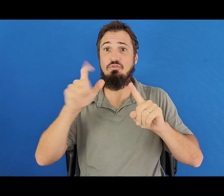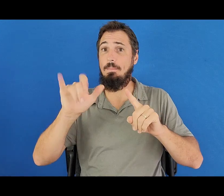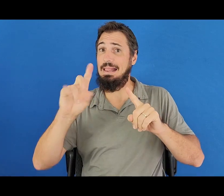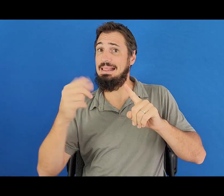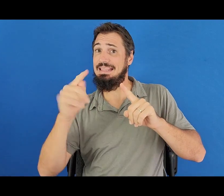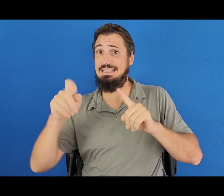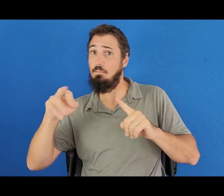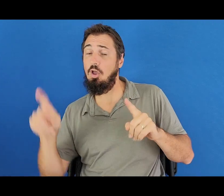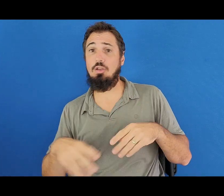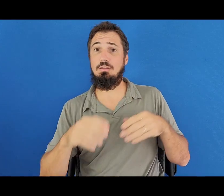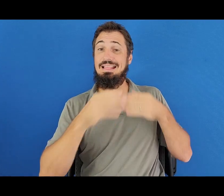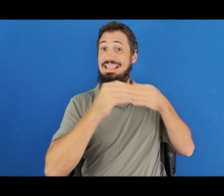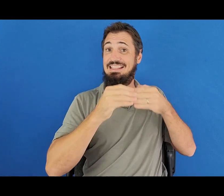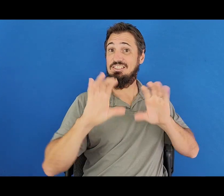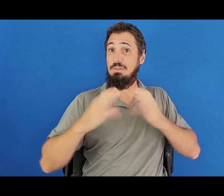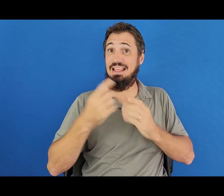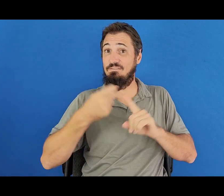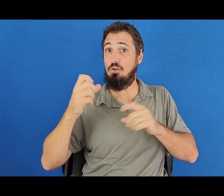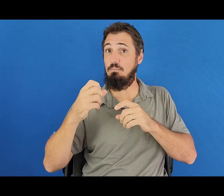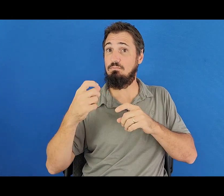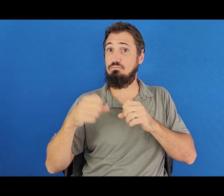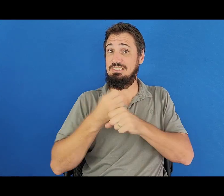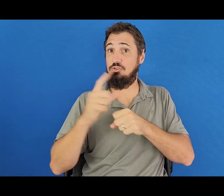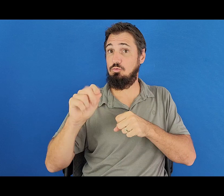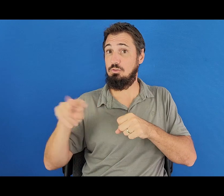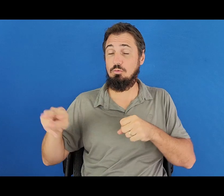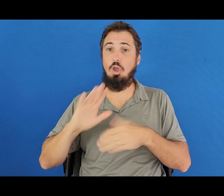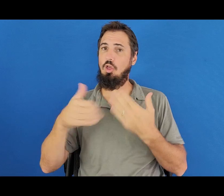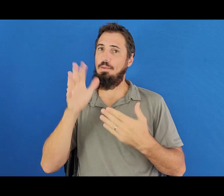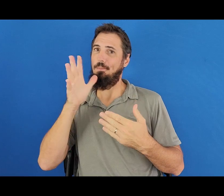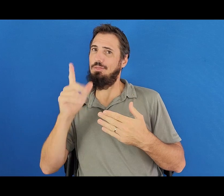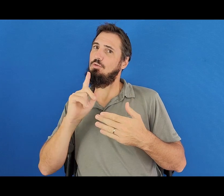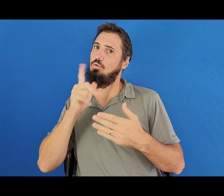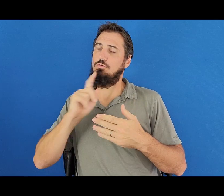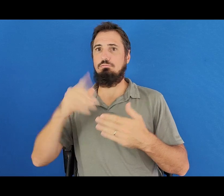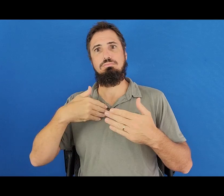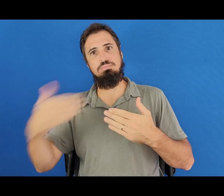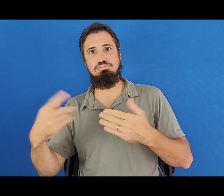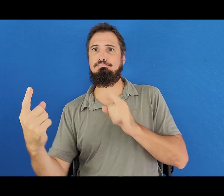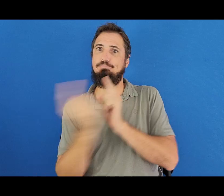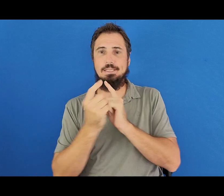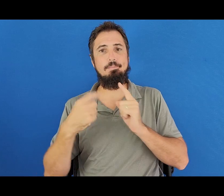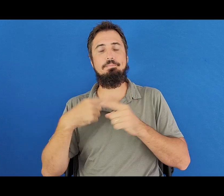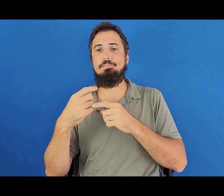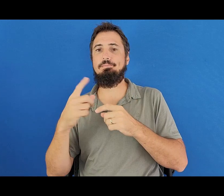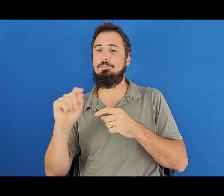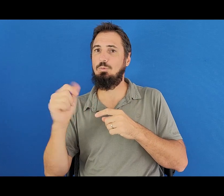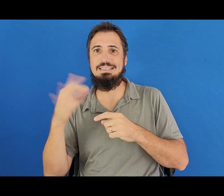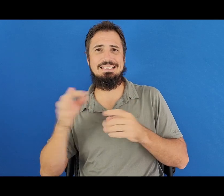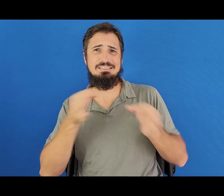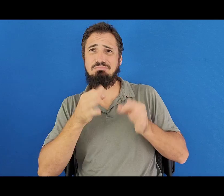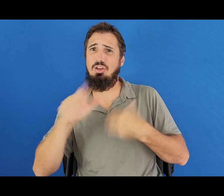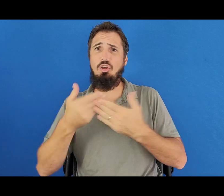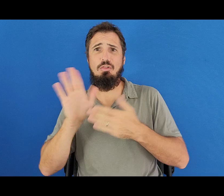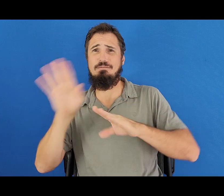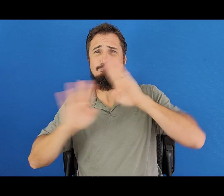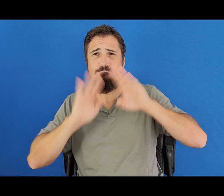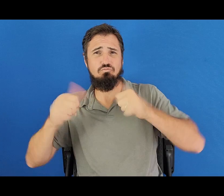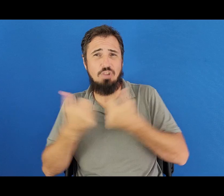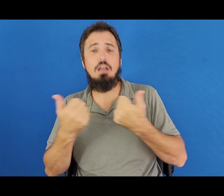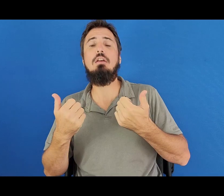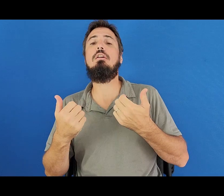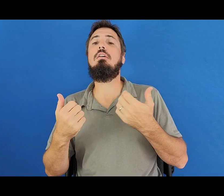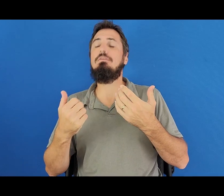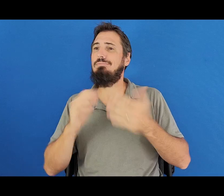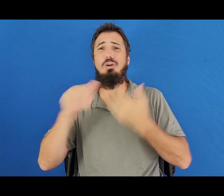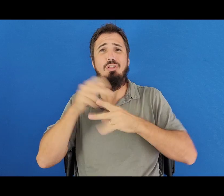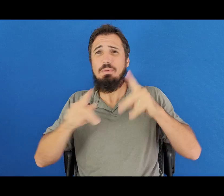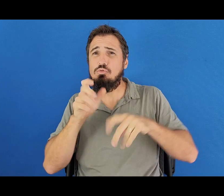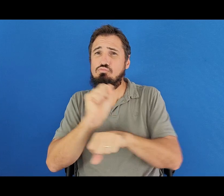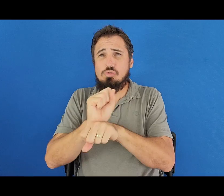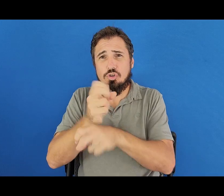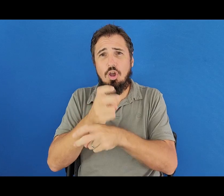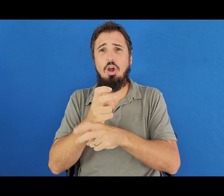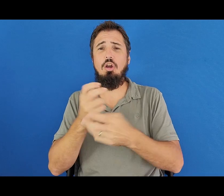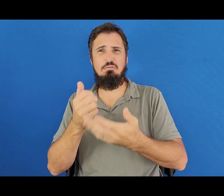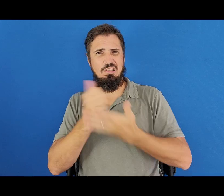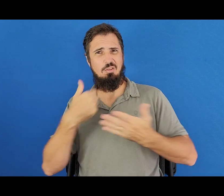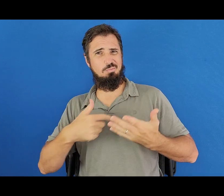Leadership Kaua‘i Class of 2022, the mothers who graciously met with me in early 2019 to explain their challenges, and all those who helped make this dream a reality for our keiki living